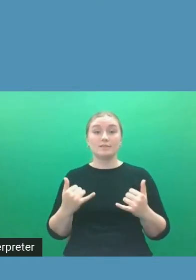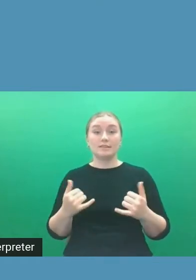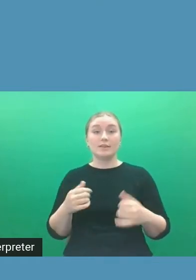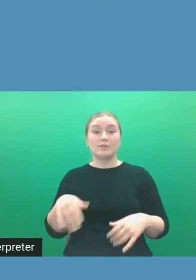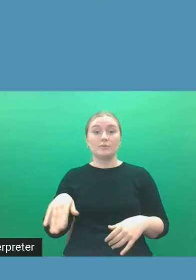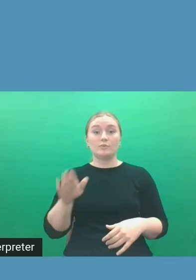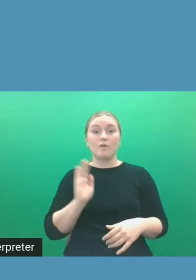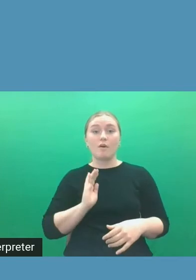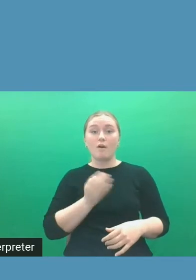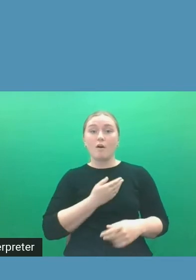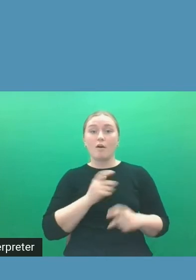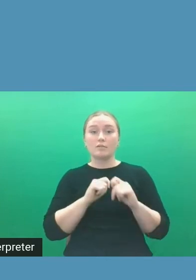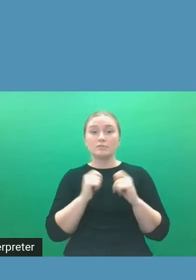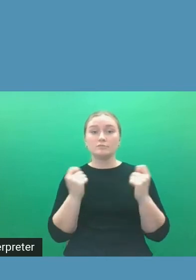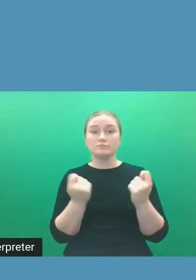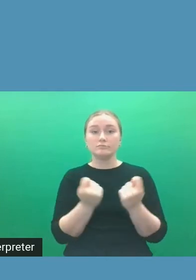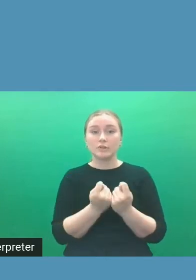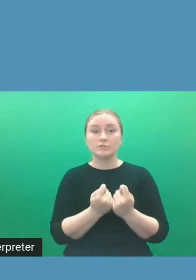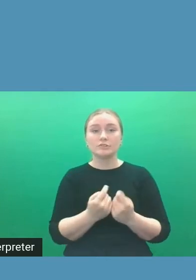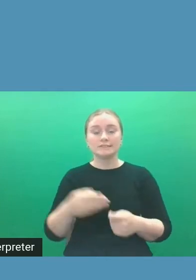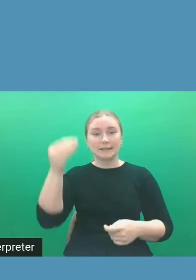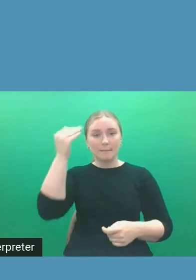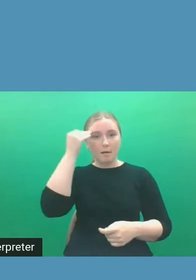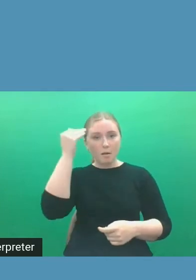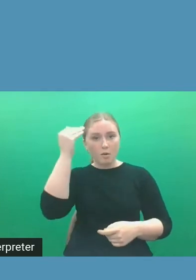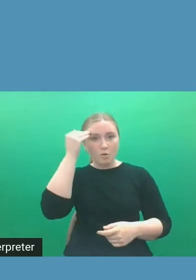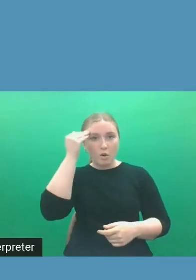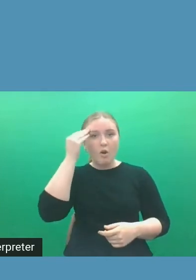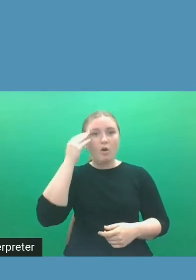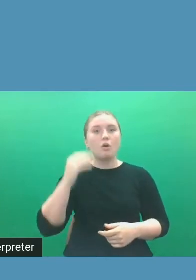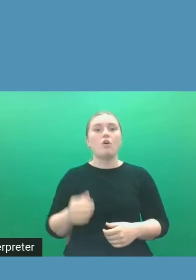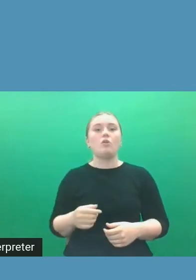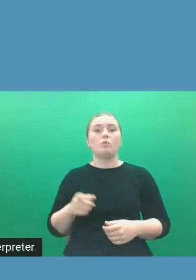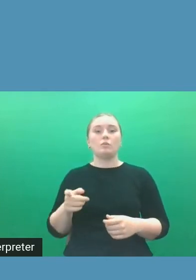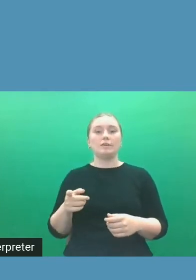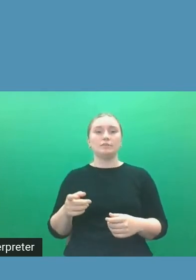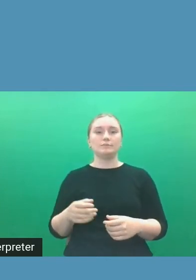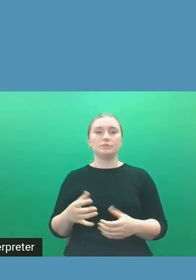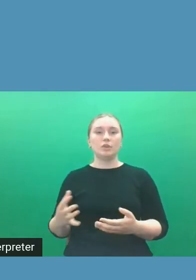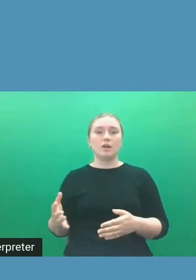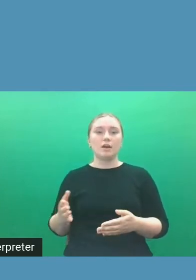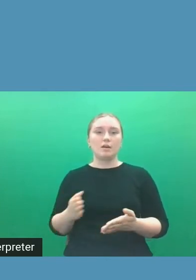were founded within a colonizing society that perpetuated the exclusions and erasures of many